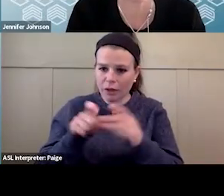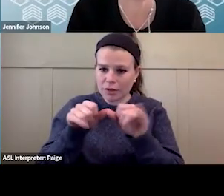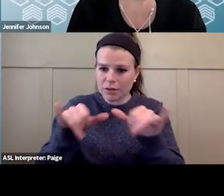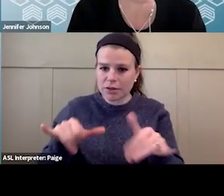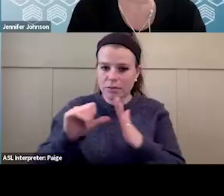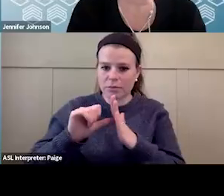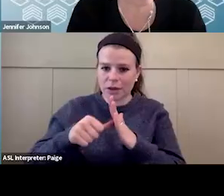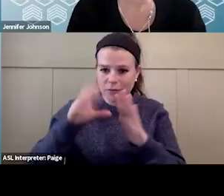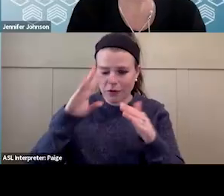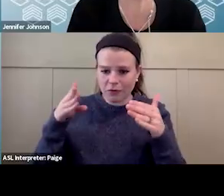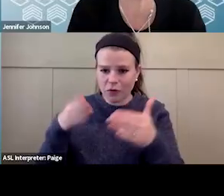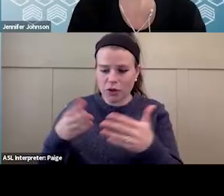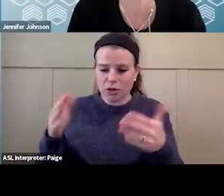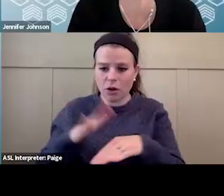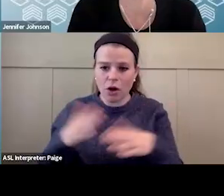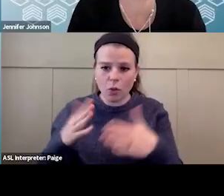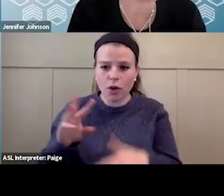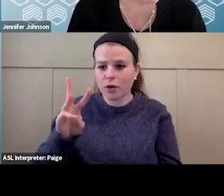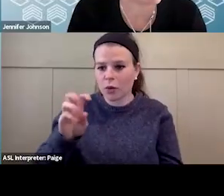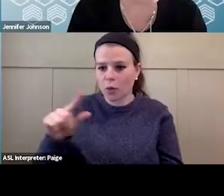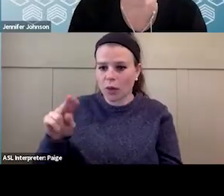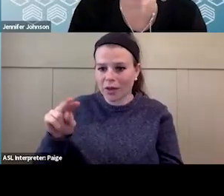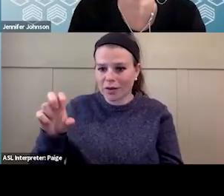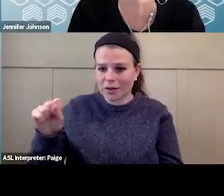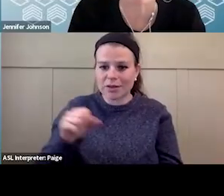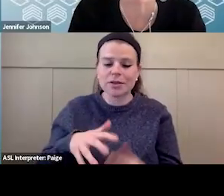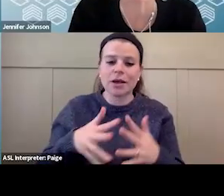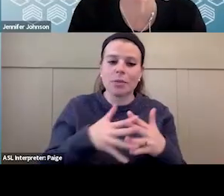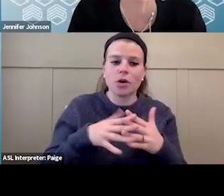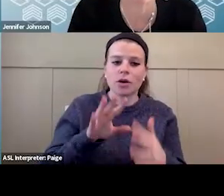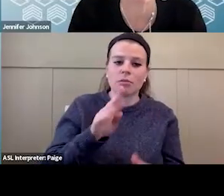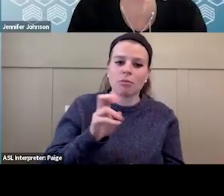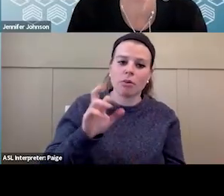The American Bar Association's been focused on it. A lot of big law firms are focused on it.